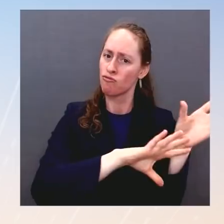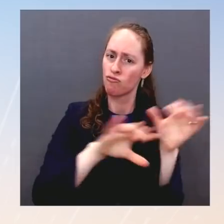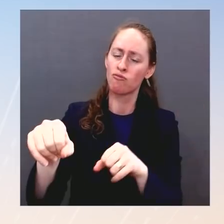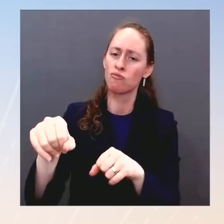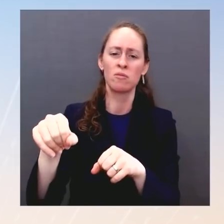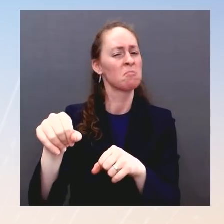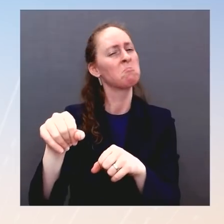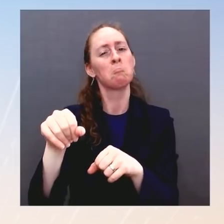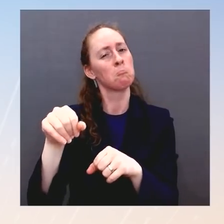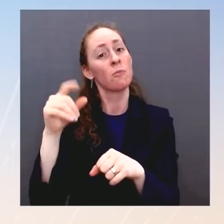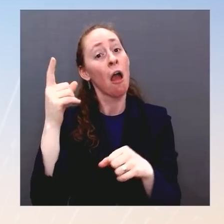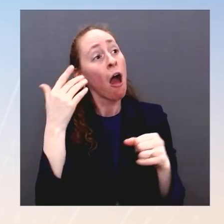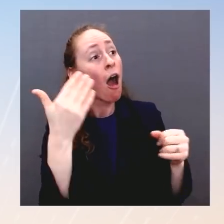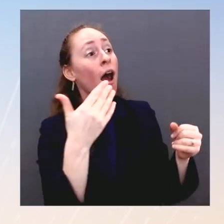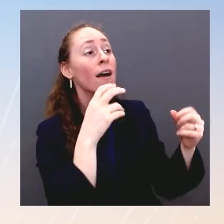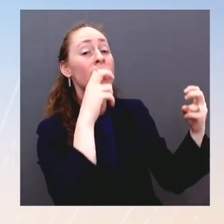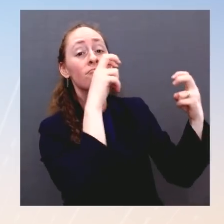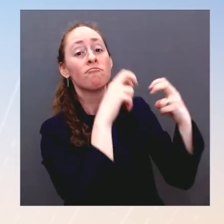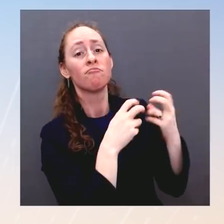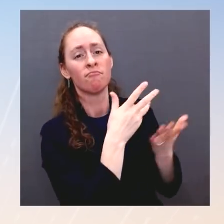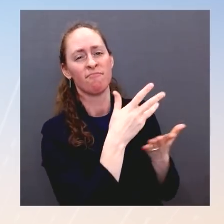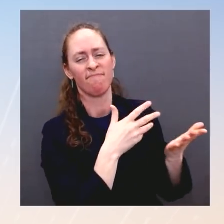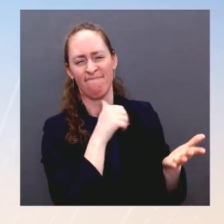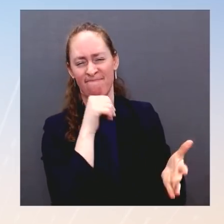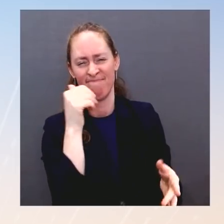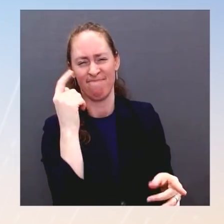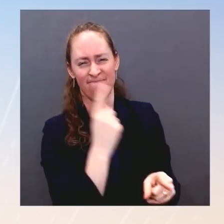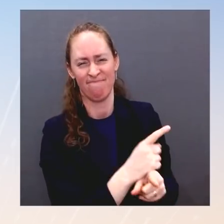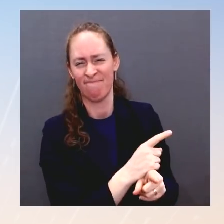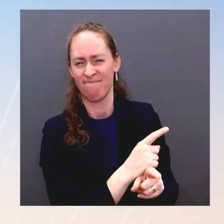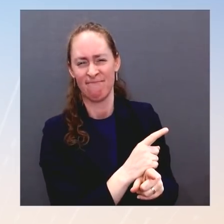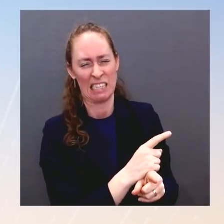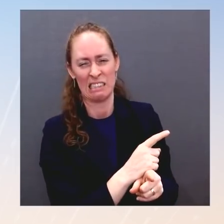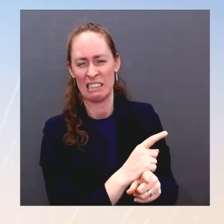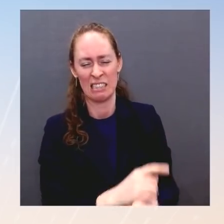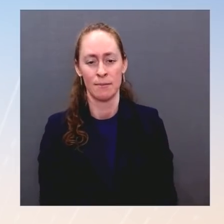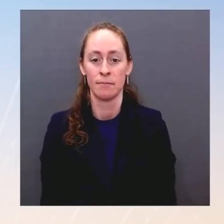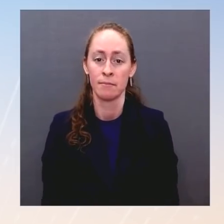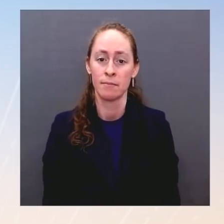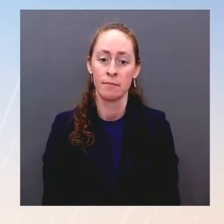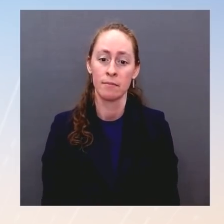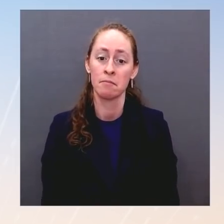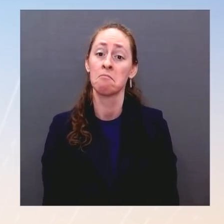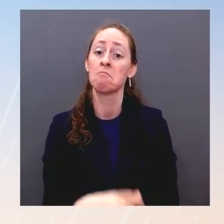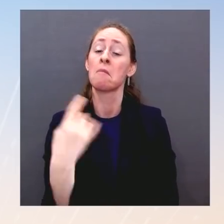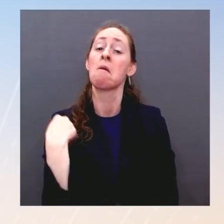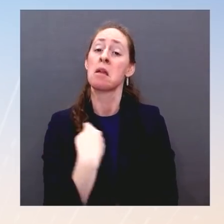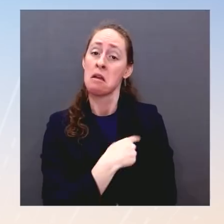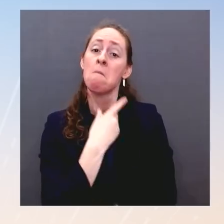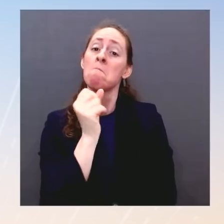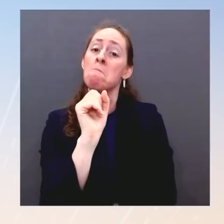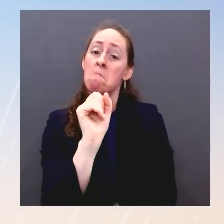Obviously, the President remains open to engaging on -- at a leader-to-leader level, but this is not the moment. The Press: And why are you guys waiting